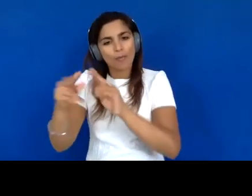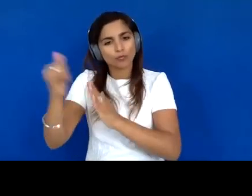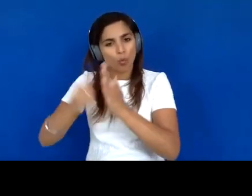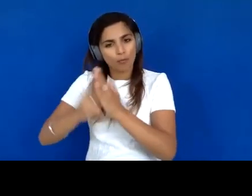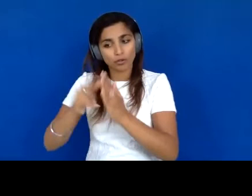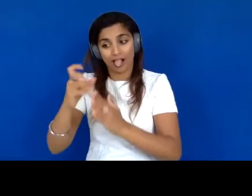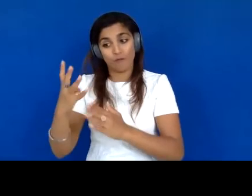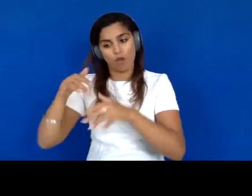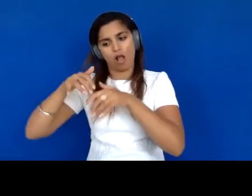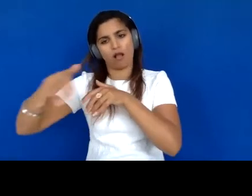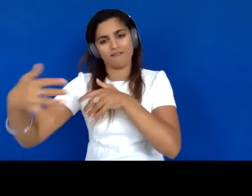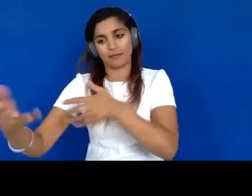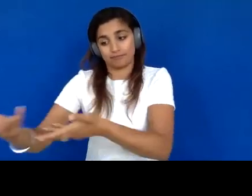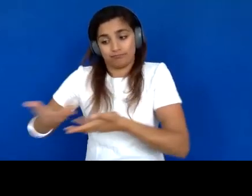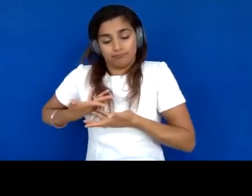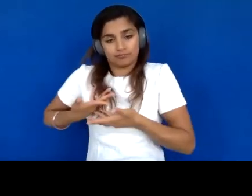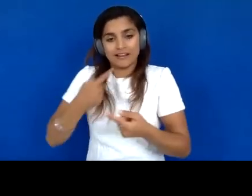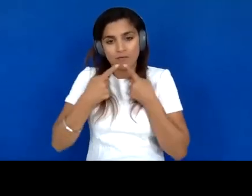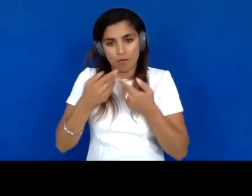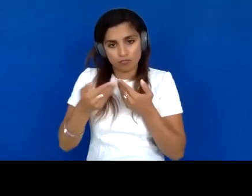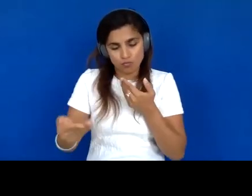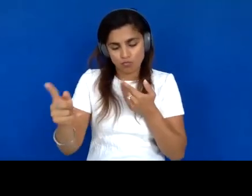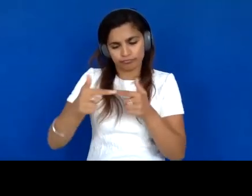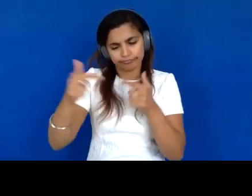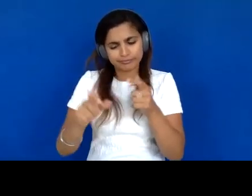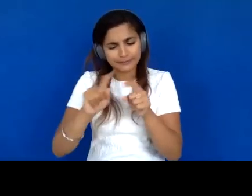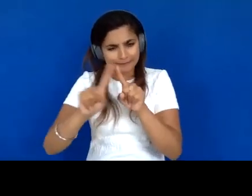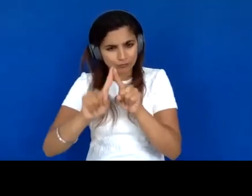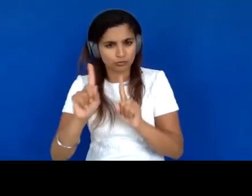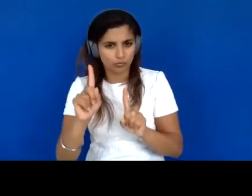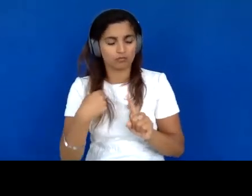different criteria of the number of male and female characters represented the